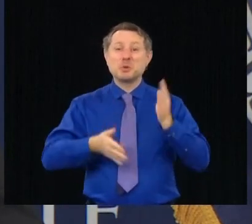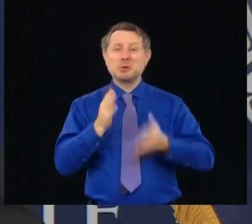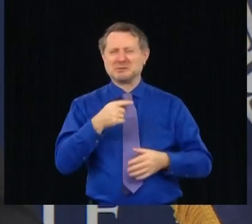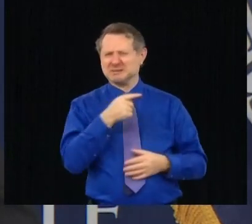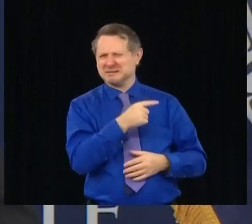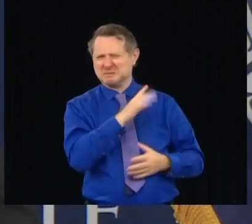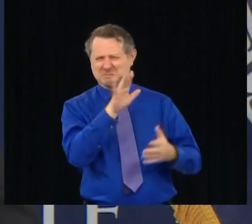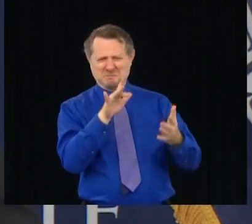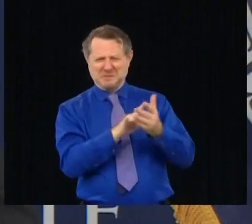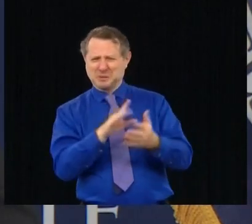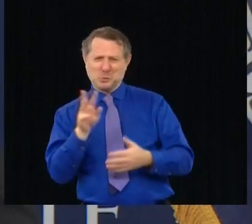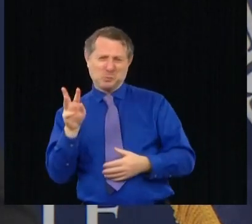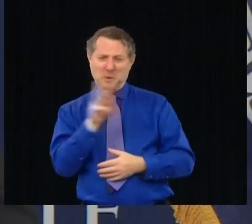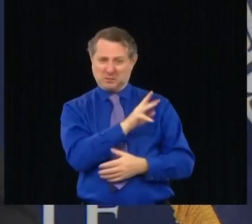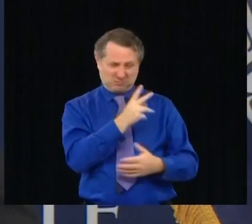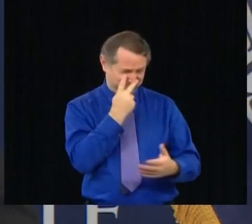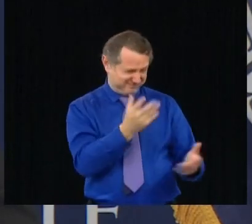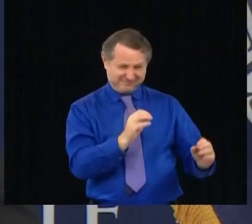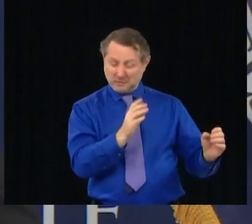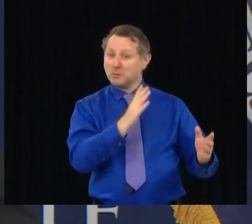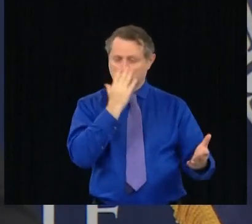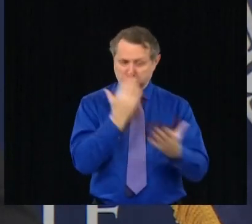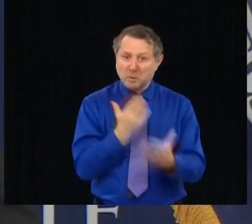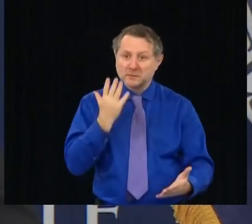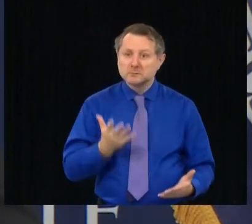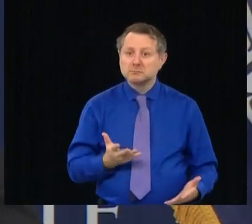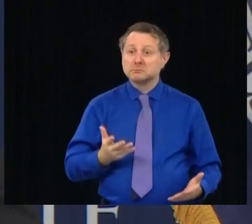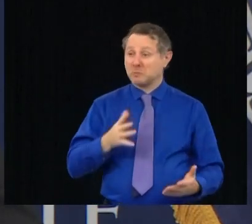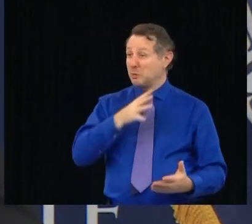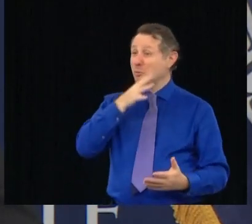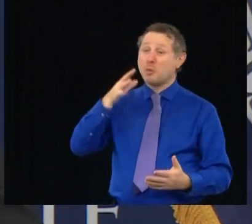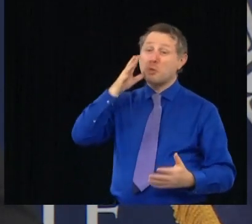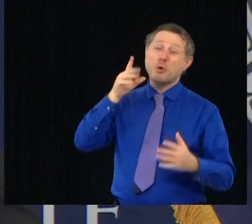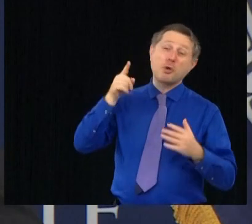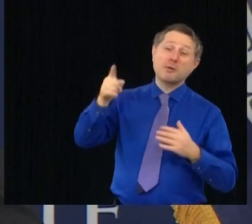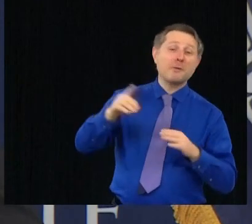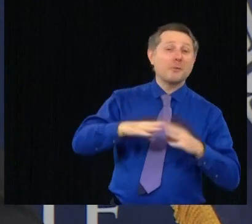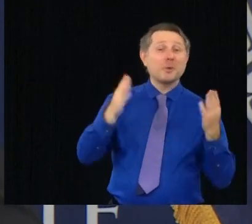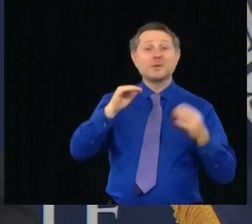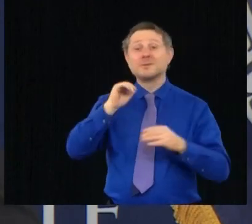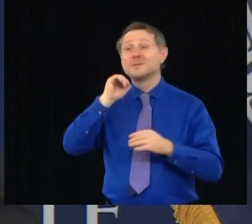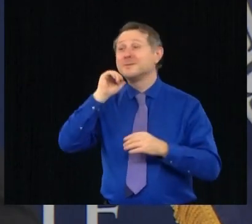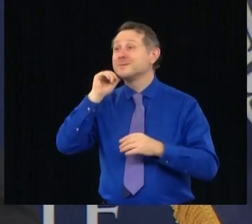PROCESSING PLANTS IN MIDDLE AMERICA SAY, IN RURAL 5:06